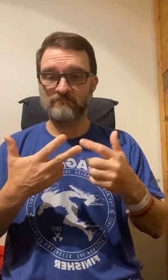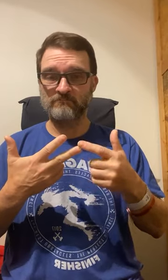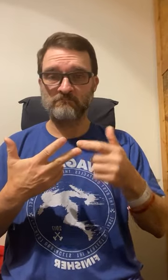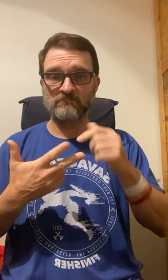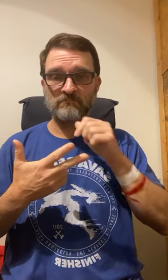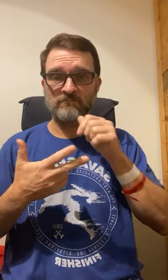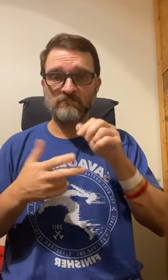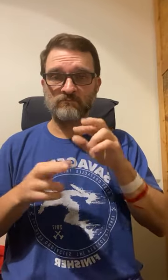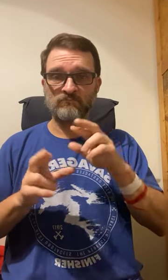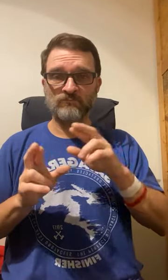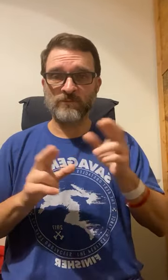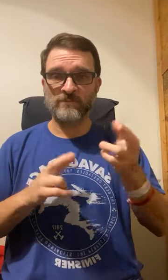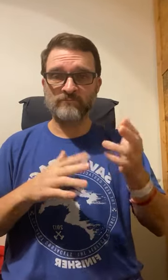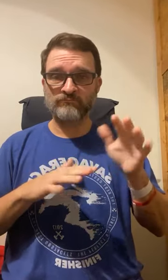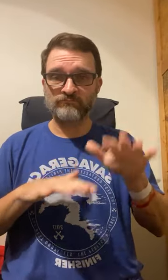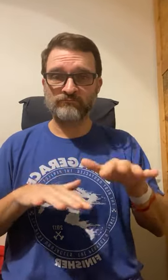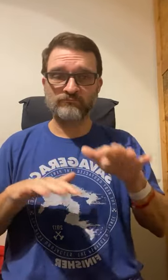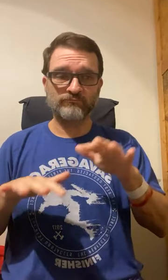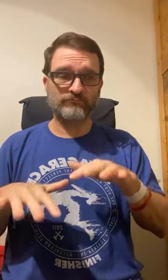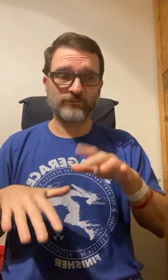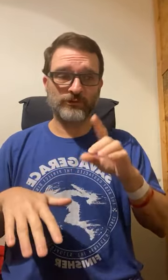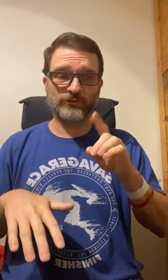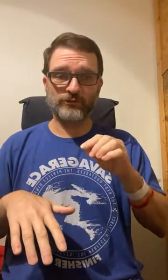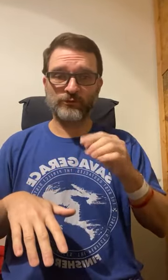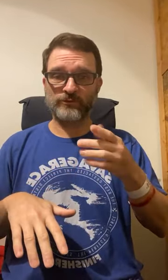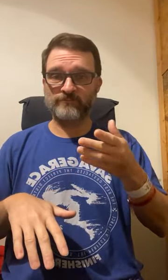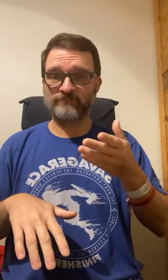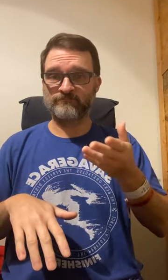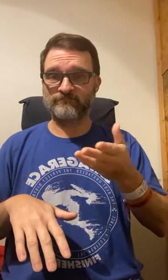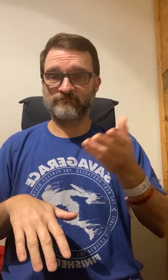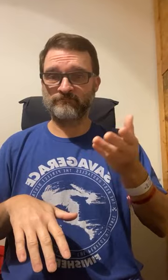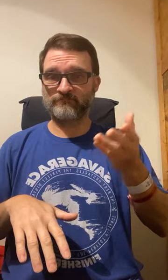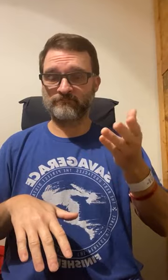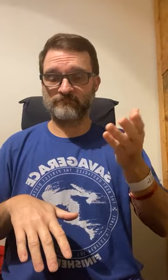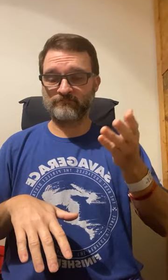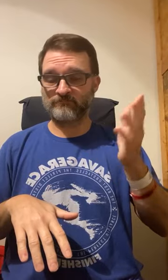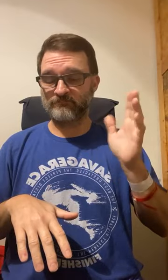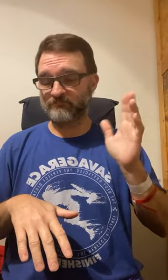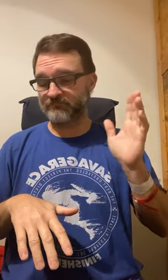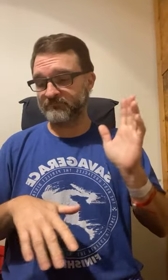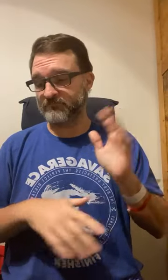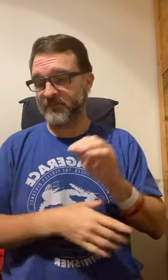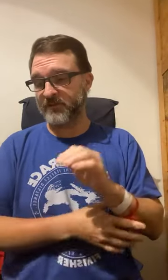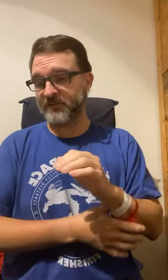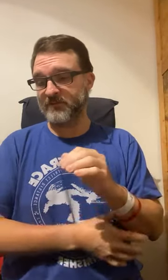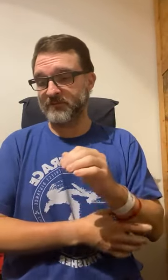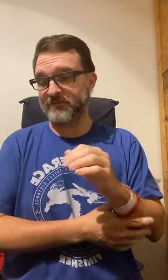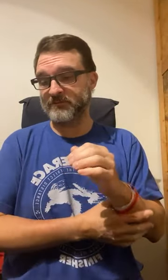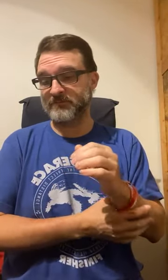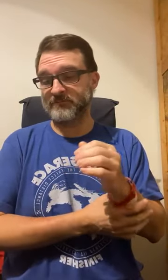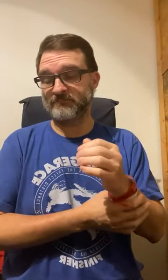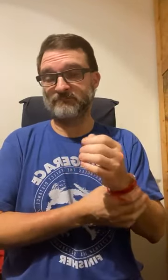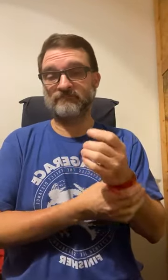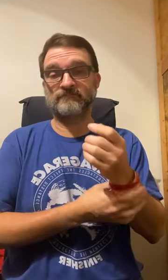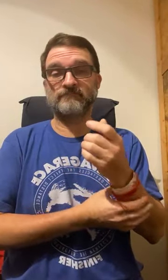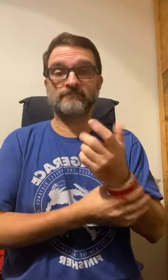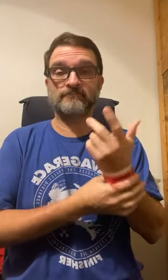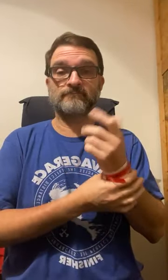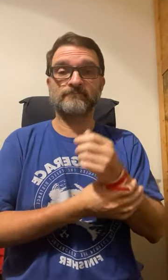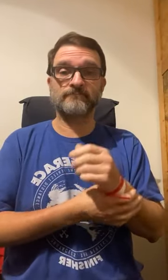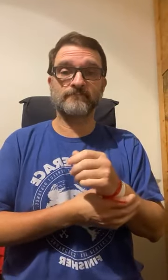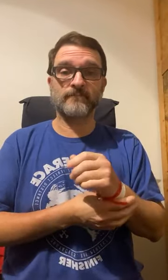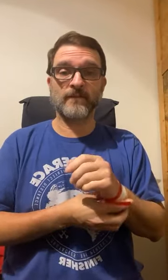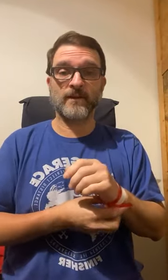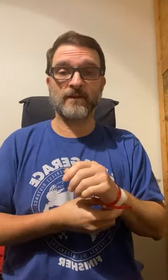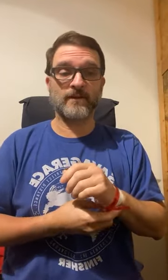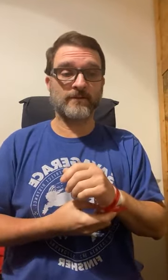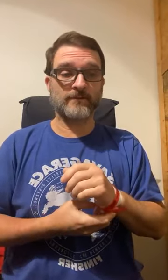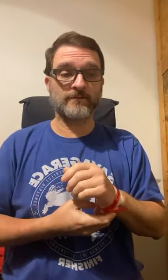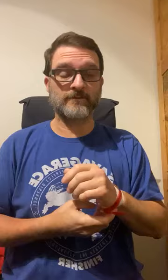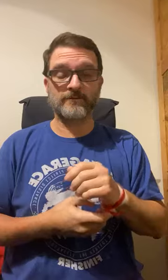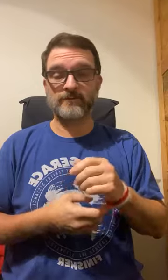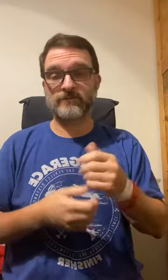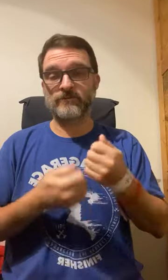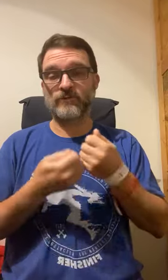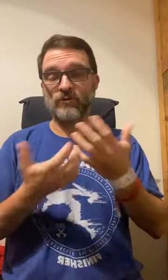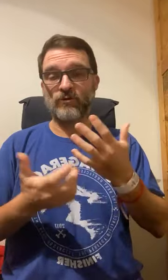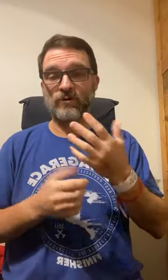She took her time.Doing her thing....